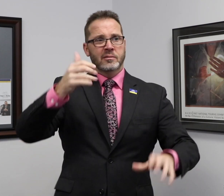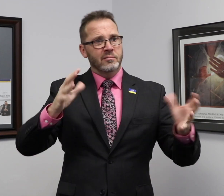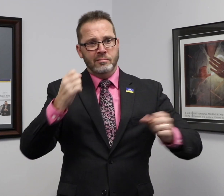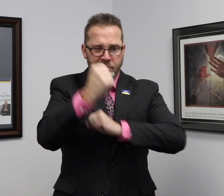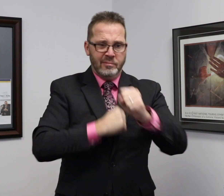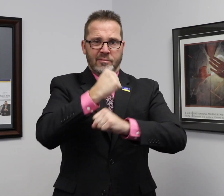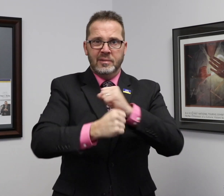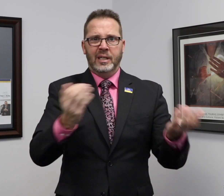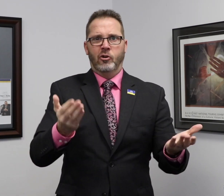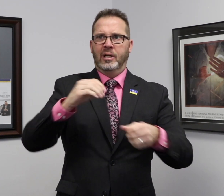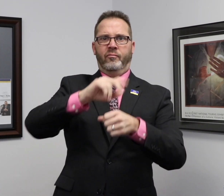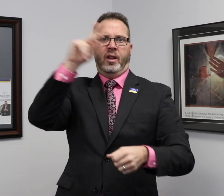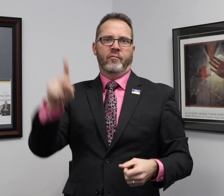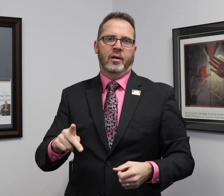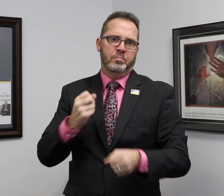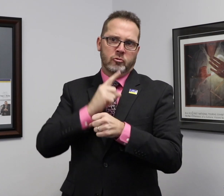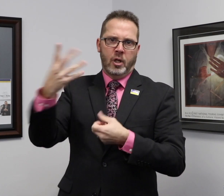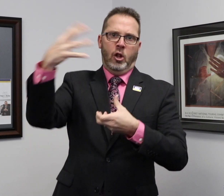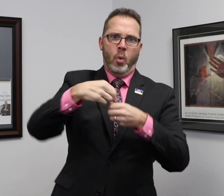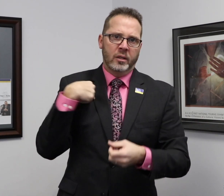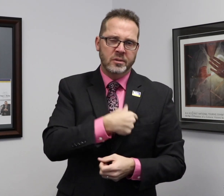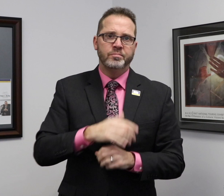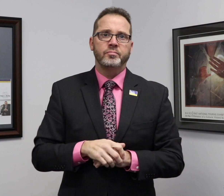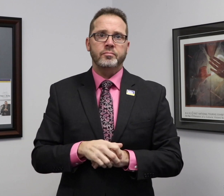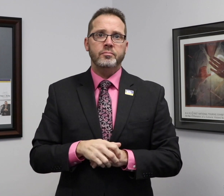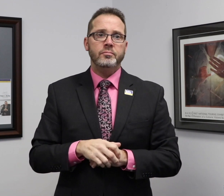celebration in 2020 on the Mayor's radar that he will plan to include us